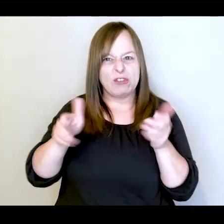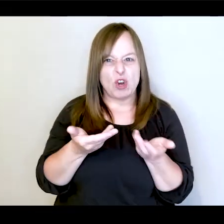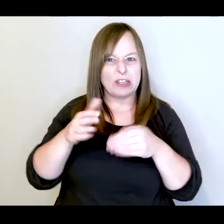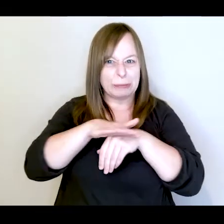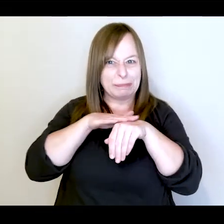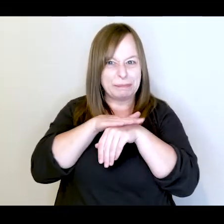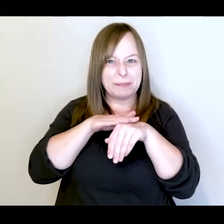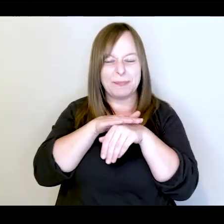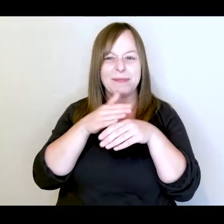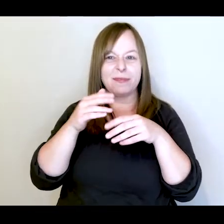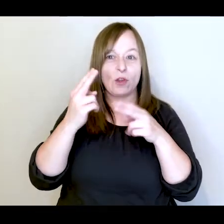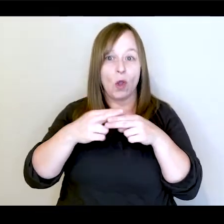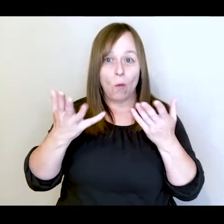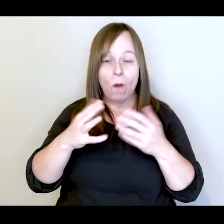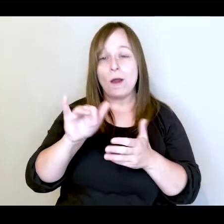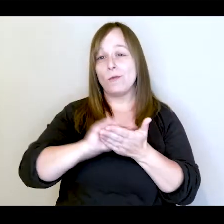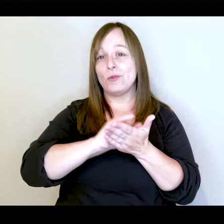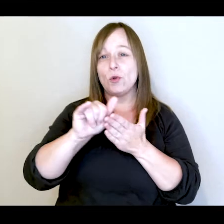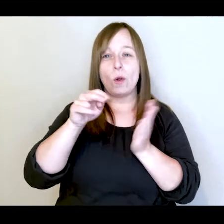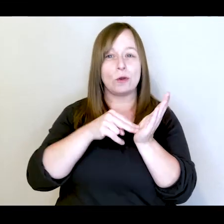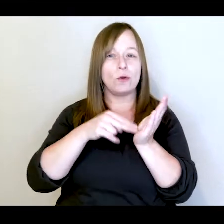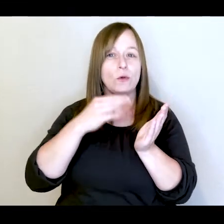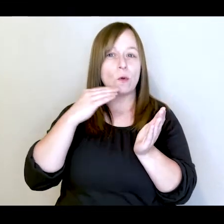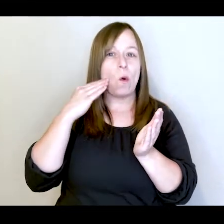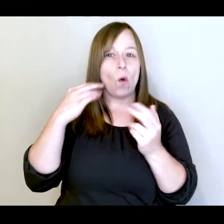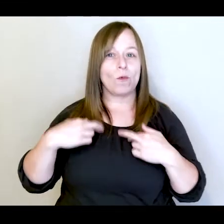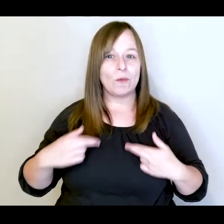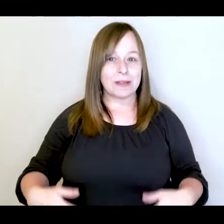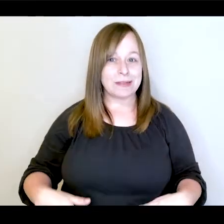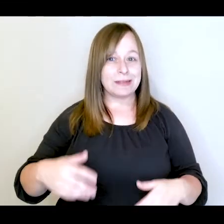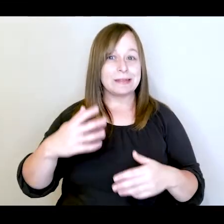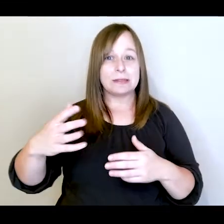an introduction is called the New York Nursing Home Residents Bill of Rights.